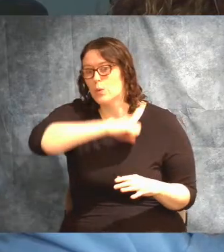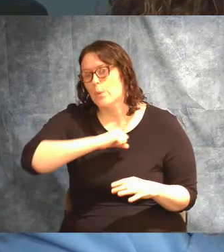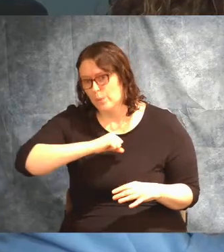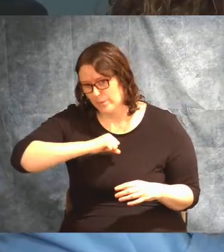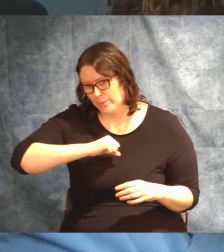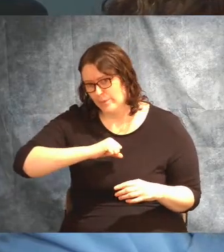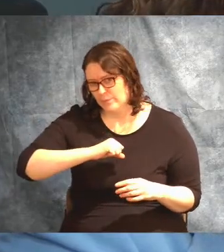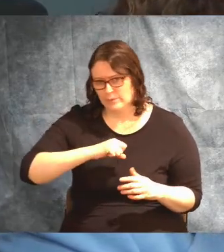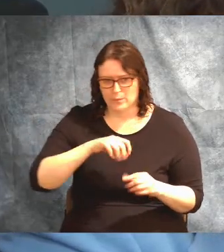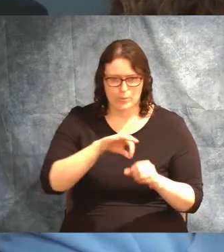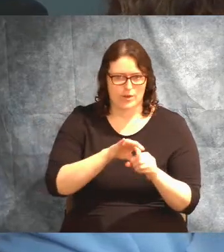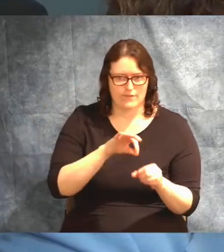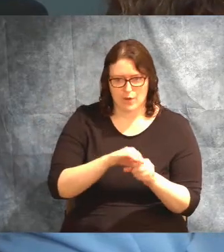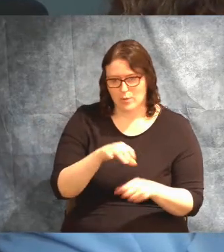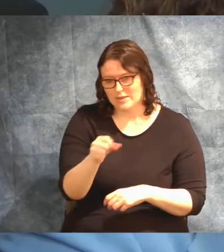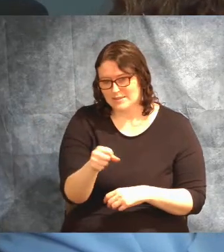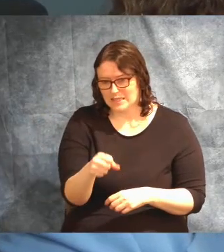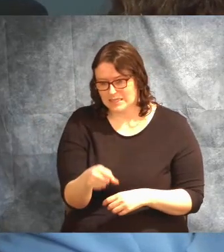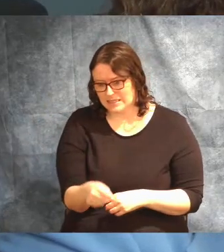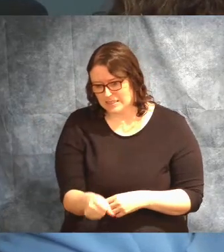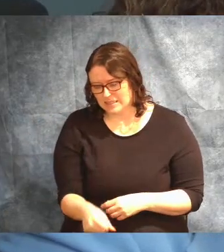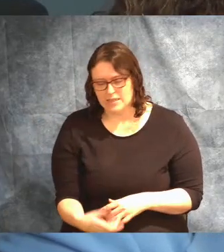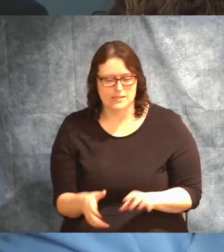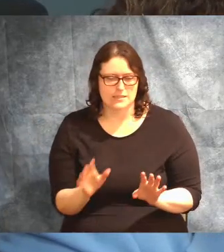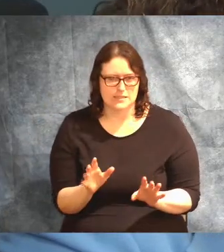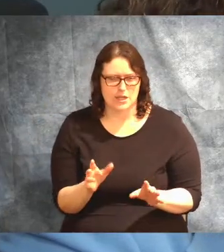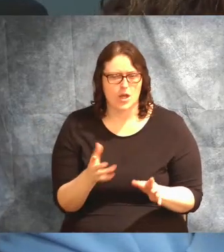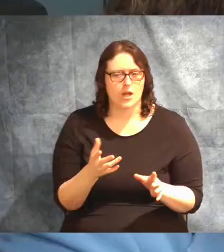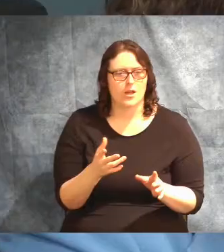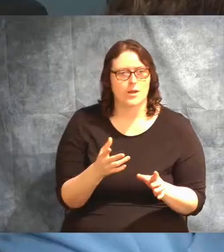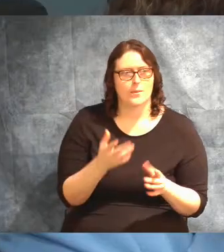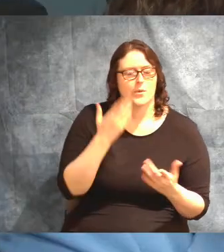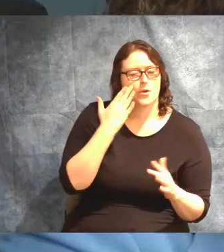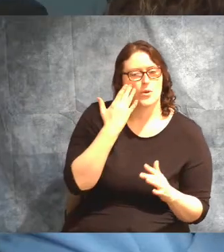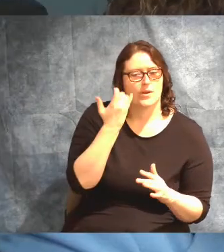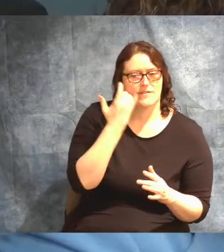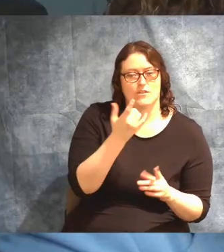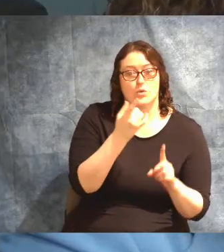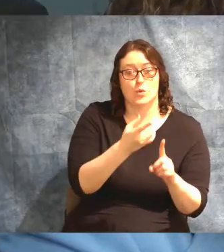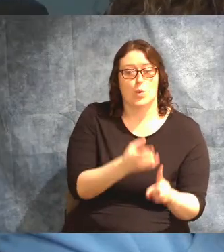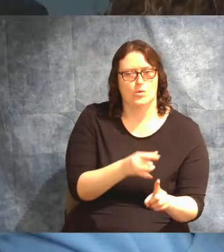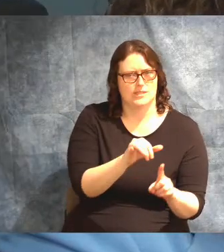that we're going in the same direction. So, that's what I wanted to highlight there.